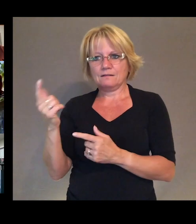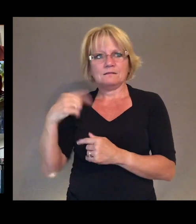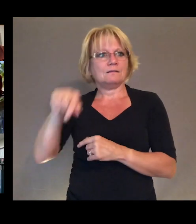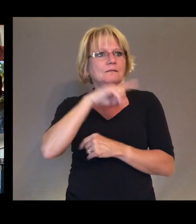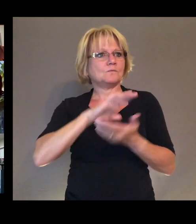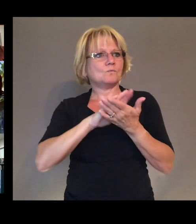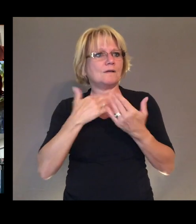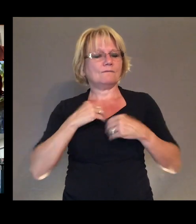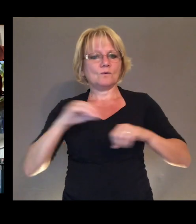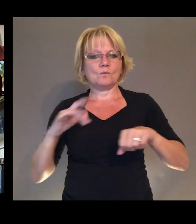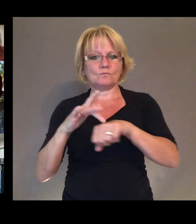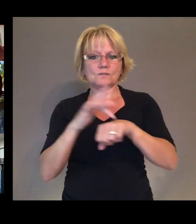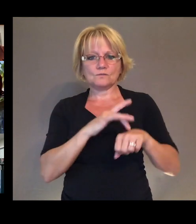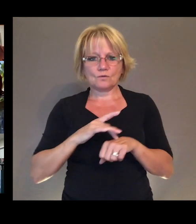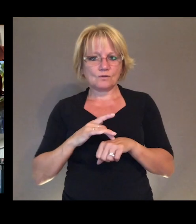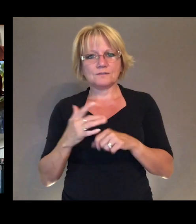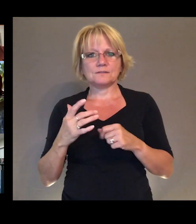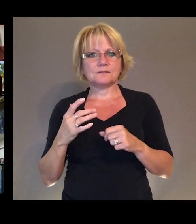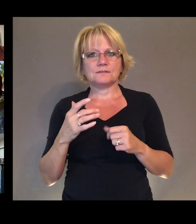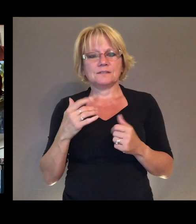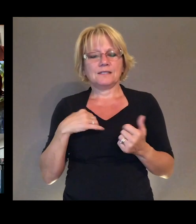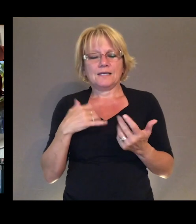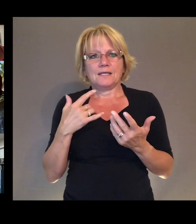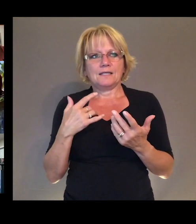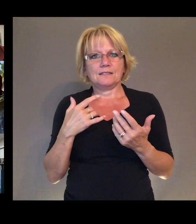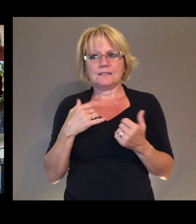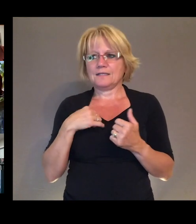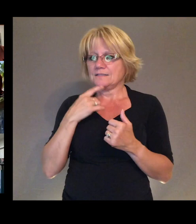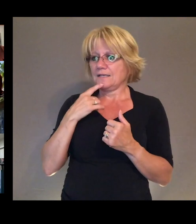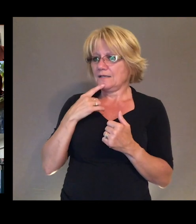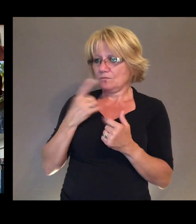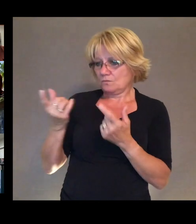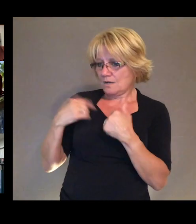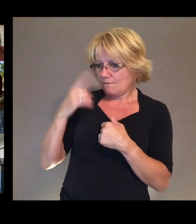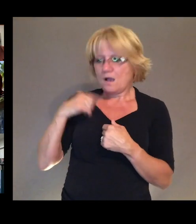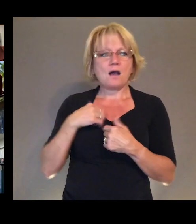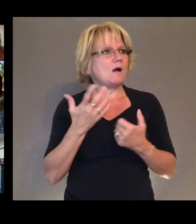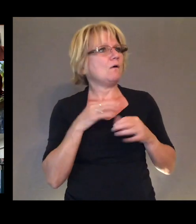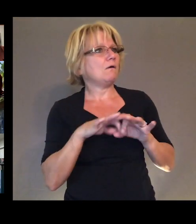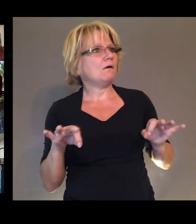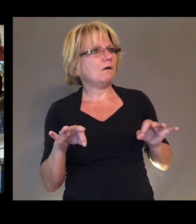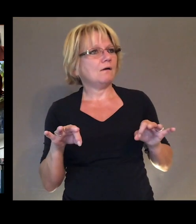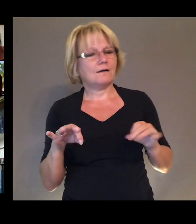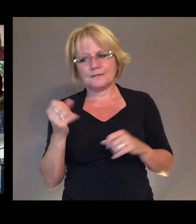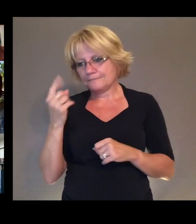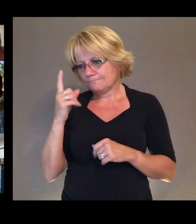and they're, Oh, what are you here for? Well, I wanna graduate with a diploma. Well, you can't do that unless you pass these three tests.